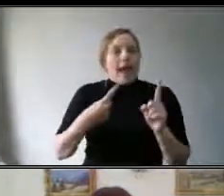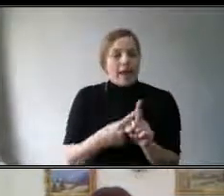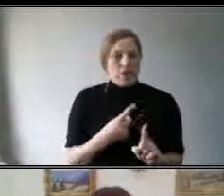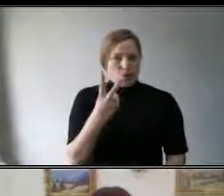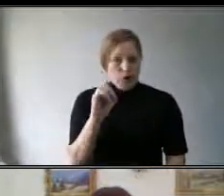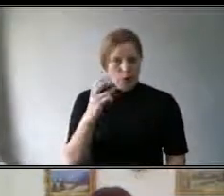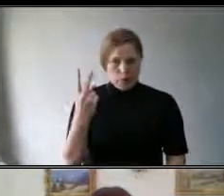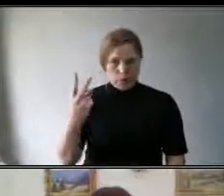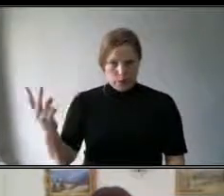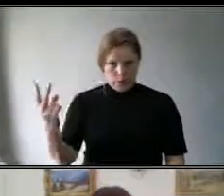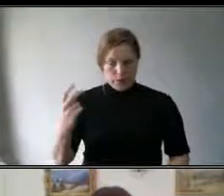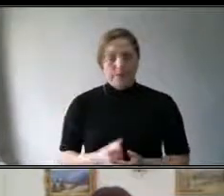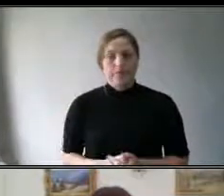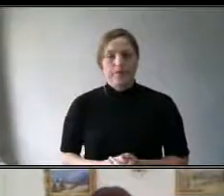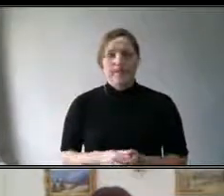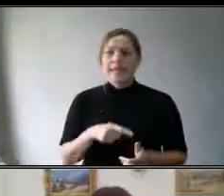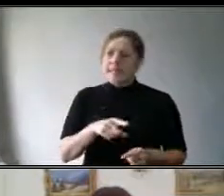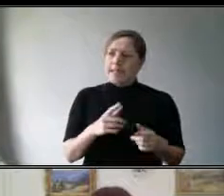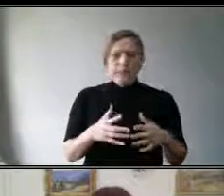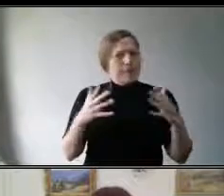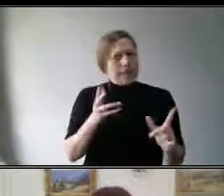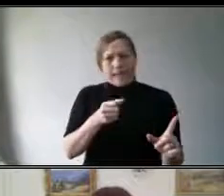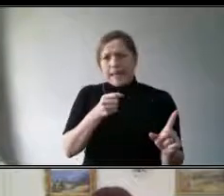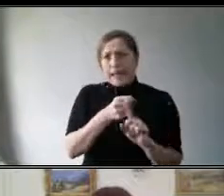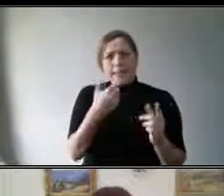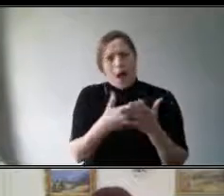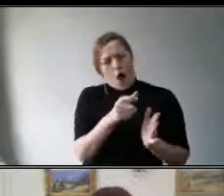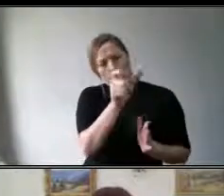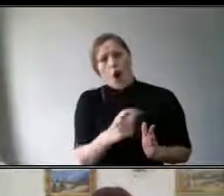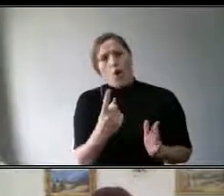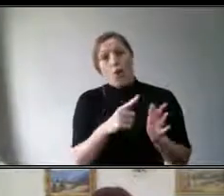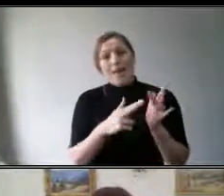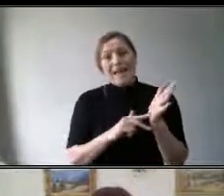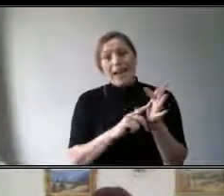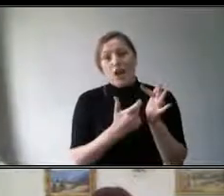on the individual interns that have been through the program and also the host organizations that